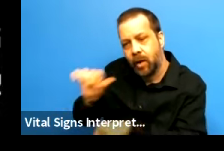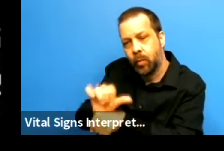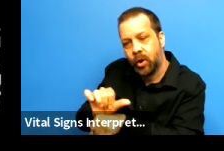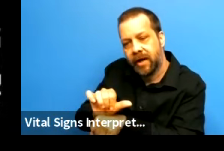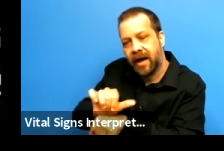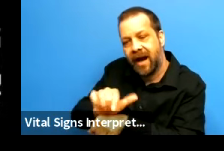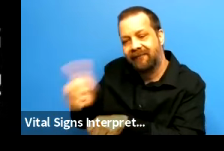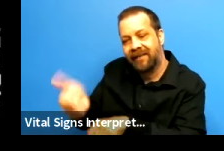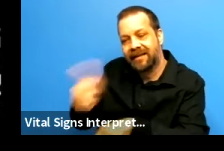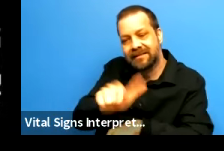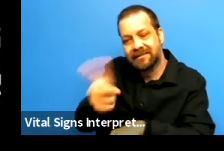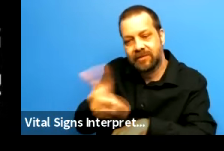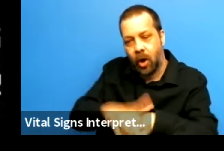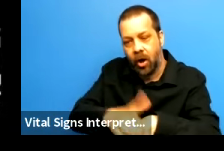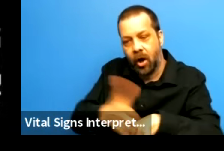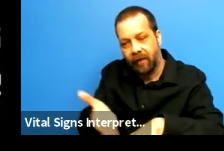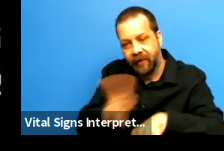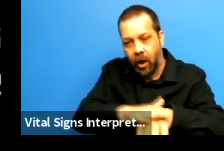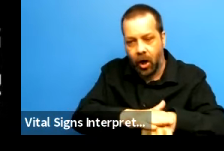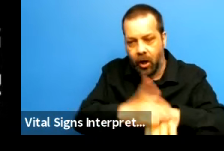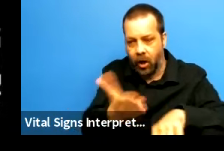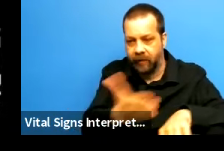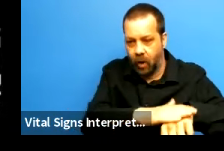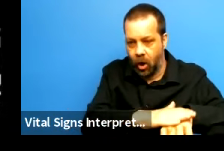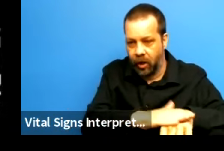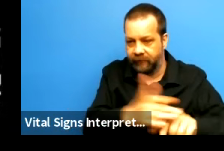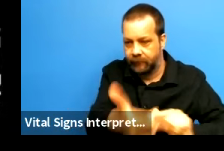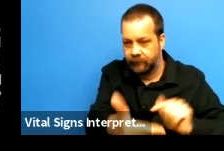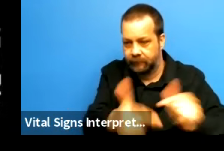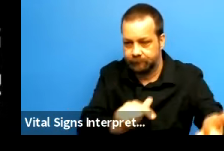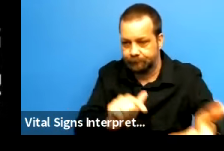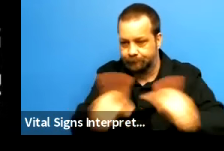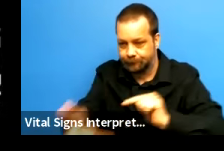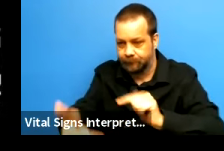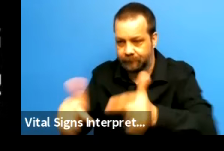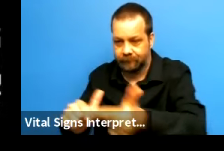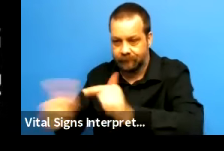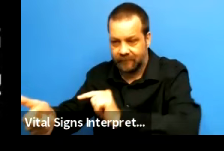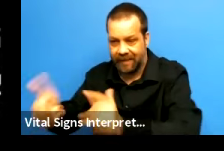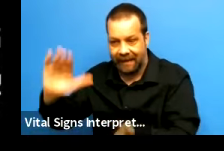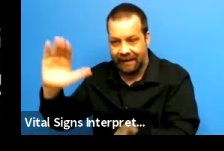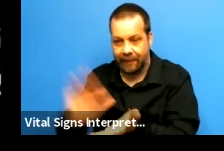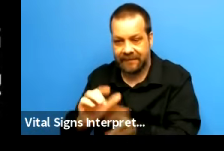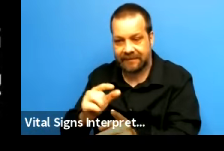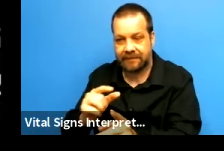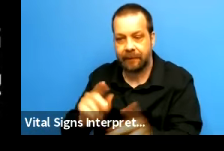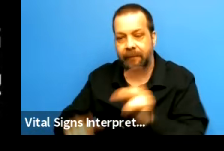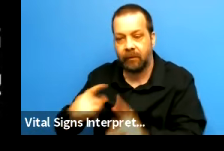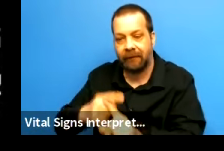and still it minimizes the exposure so that people don't have to have to deal